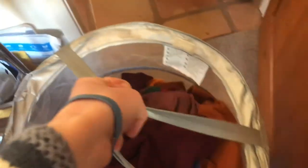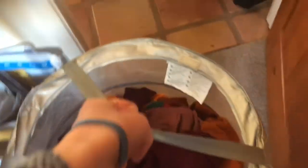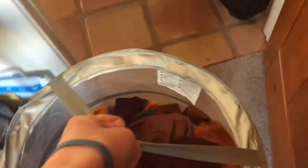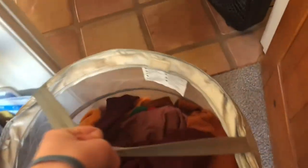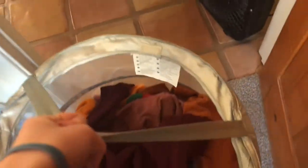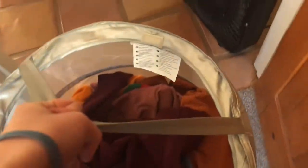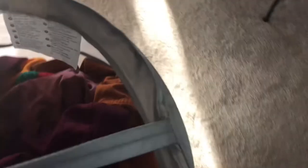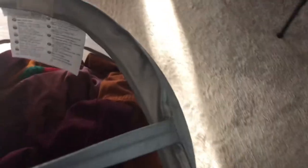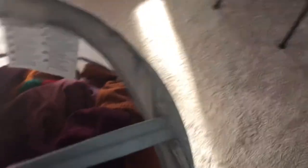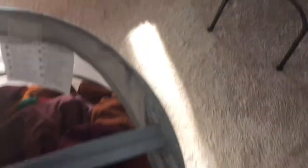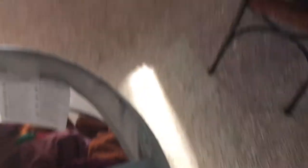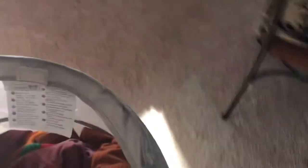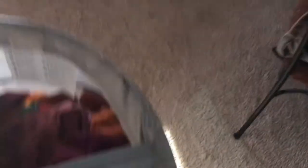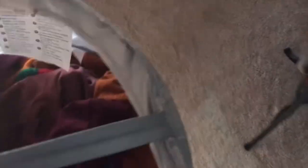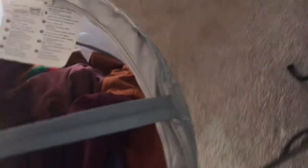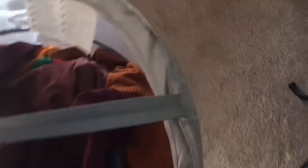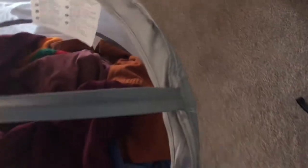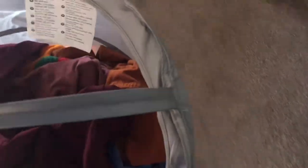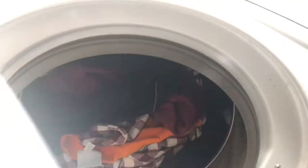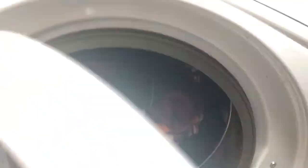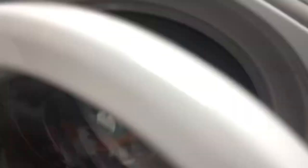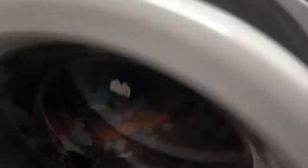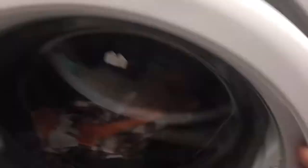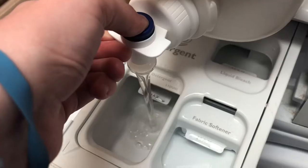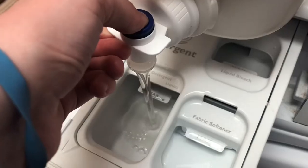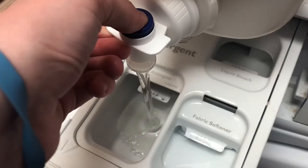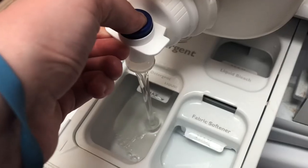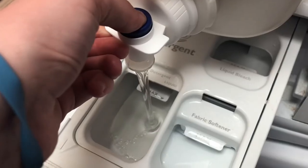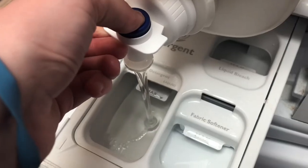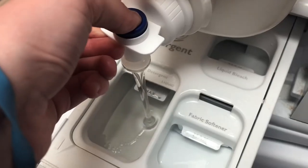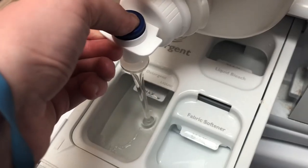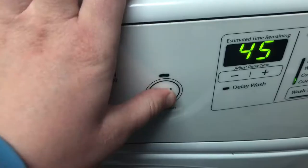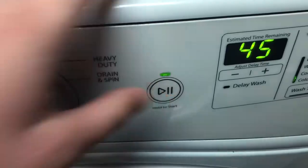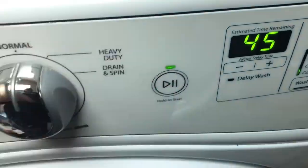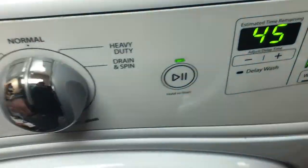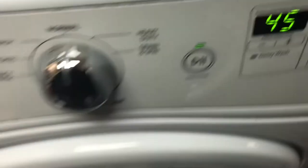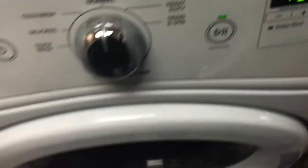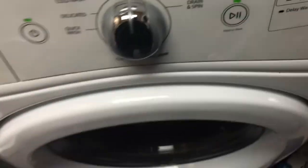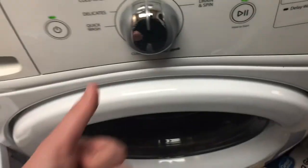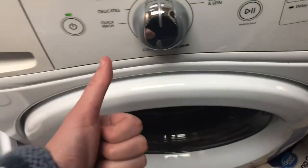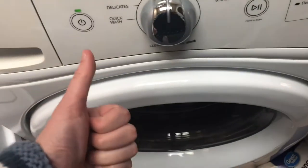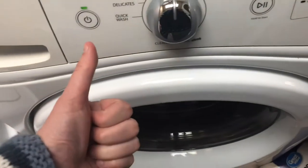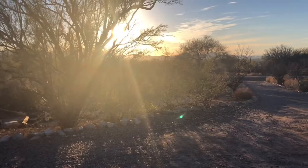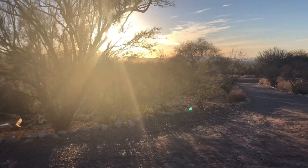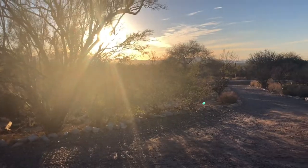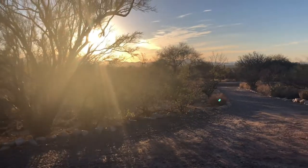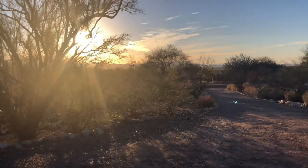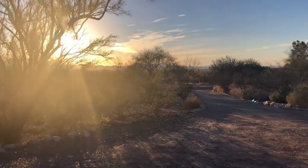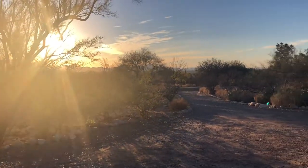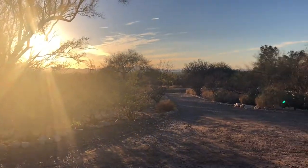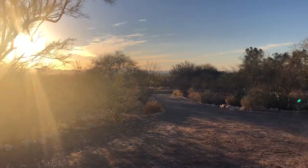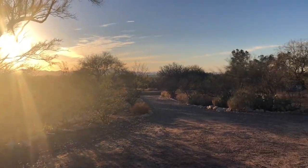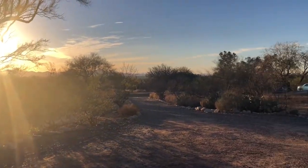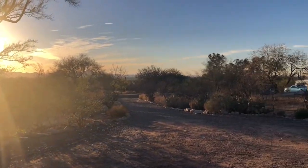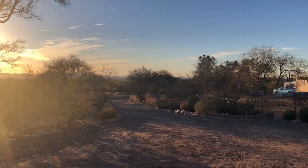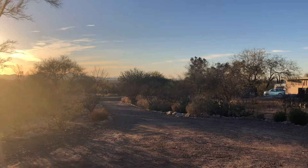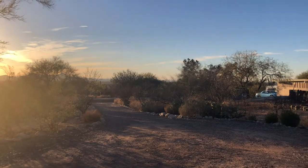left day by day